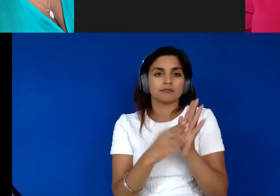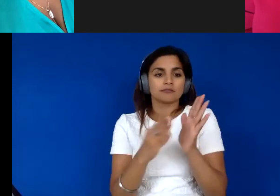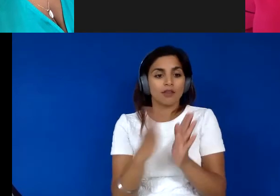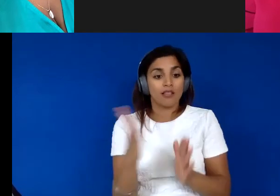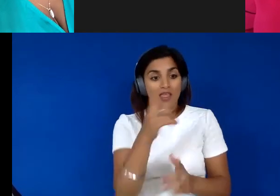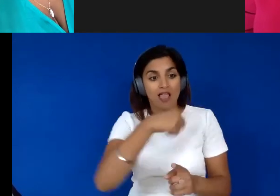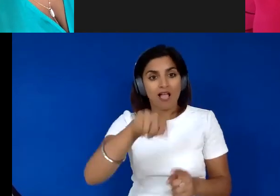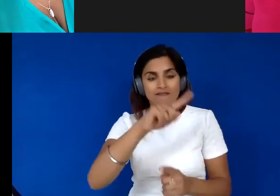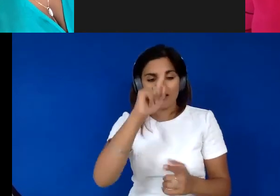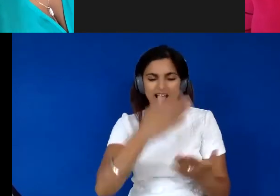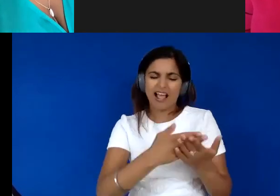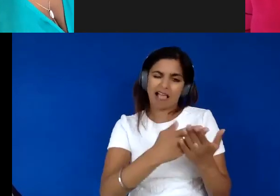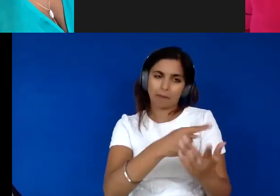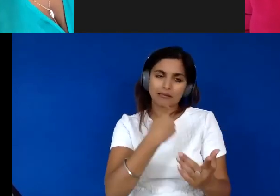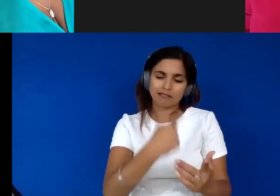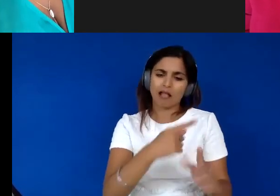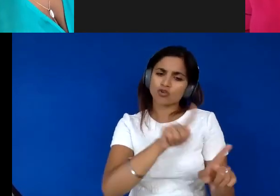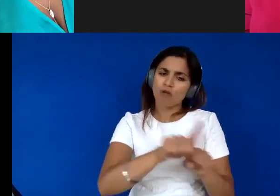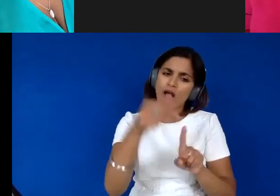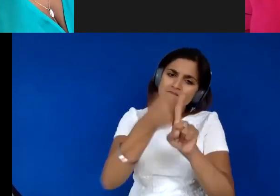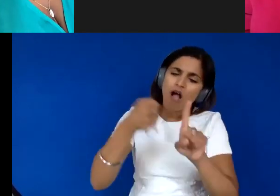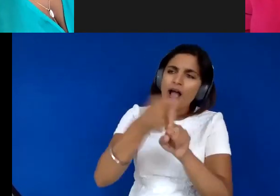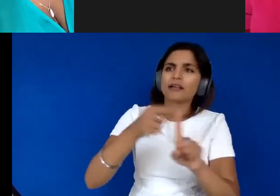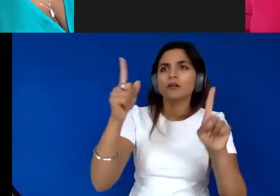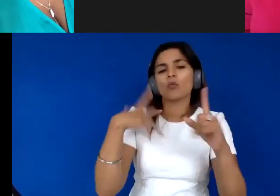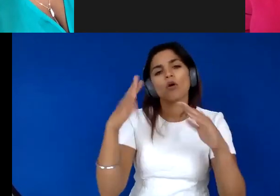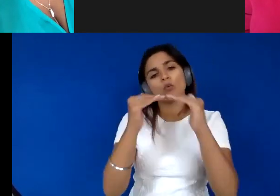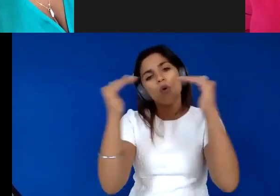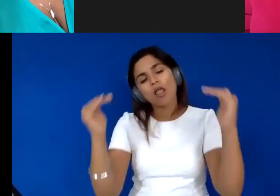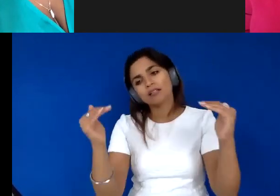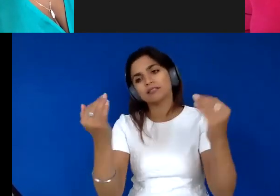for those that are fighting for equality and for justice what they usually spout